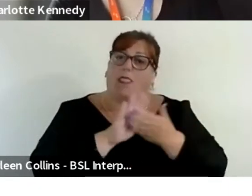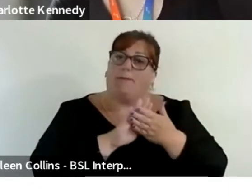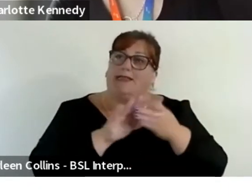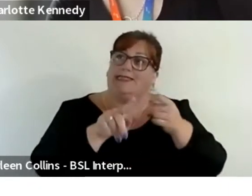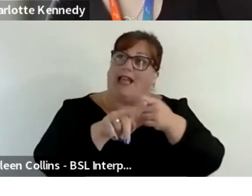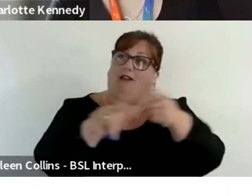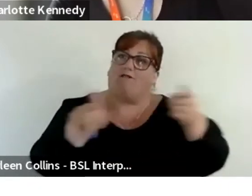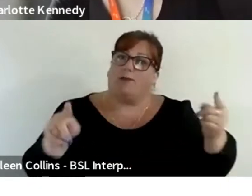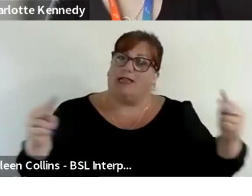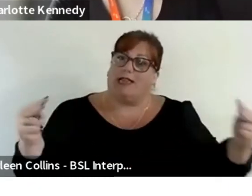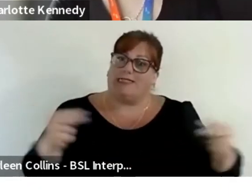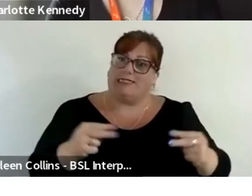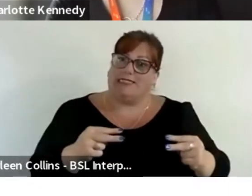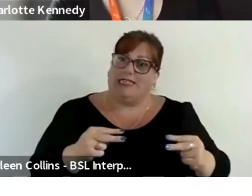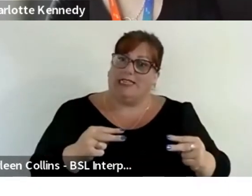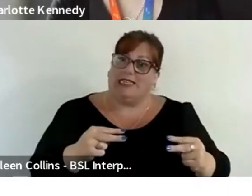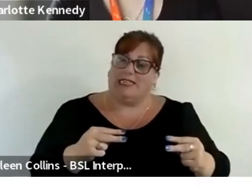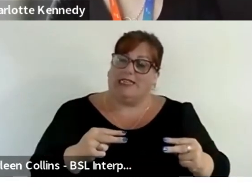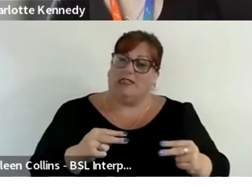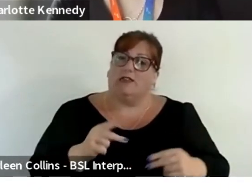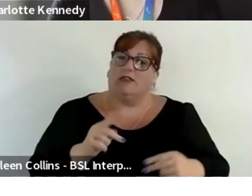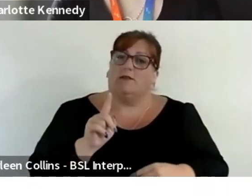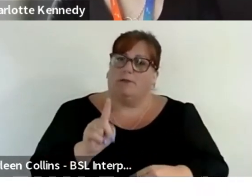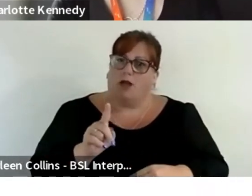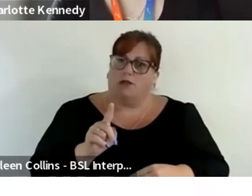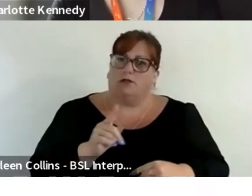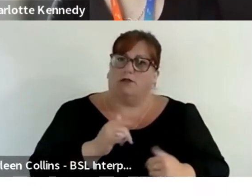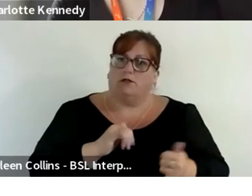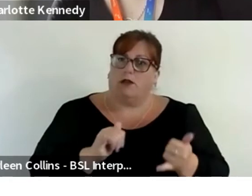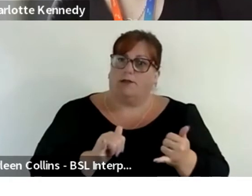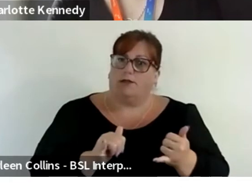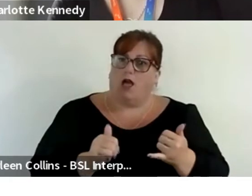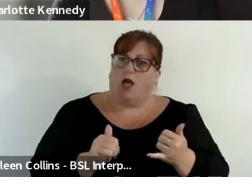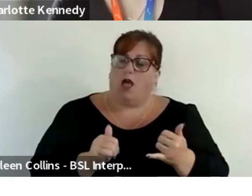Yeah, unexpected video or voice calls can throw me offguard.